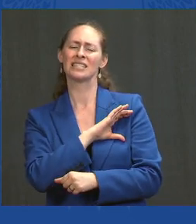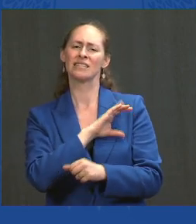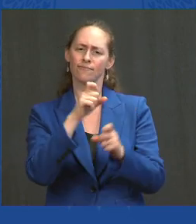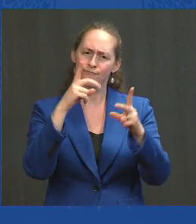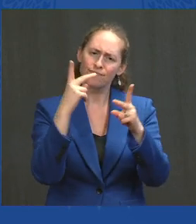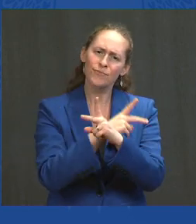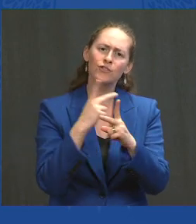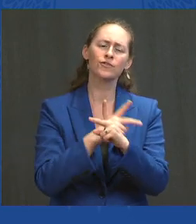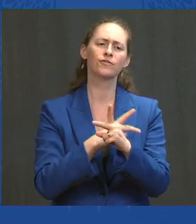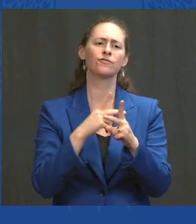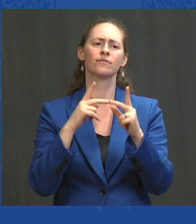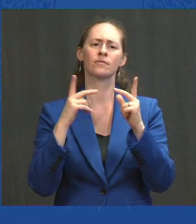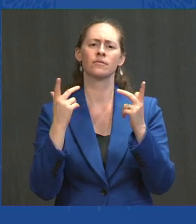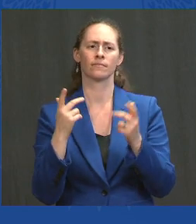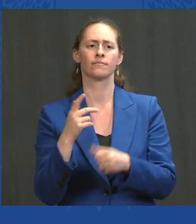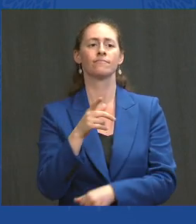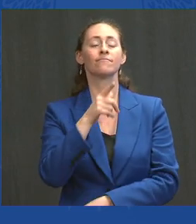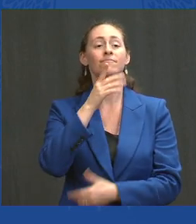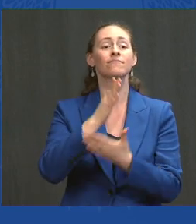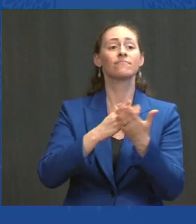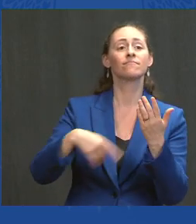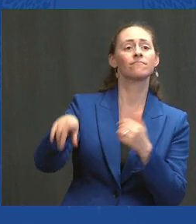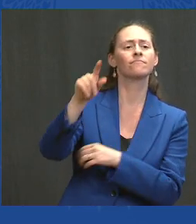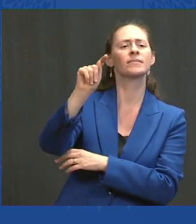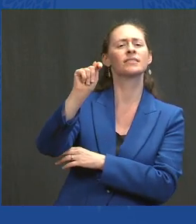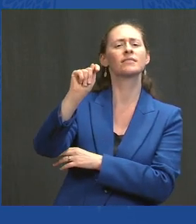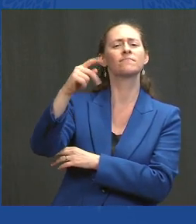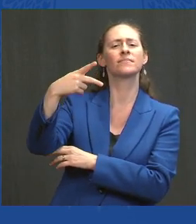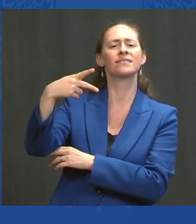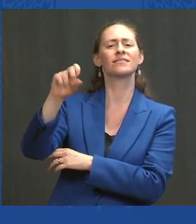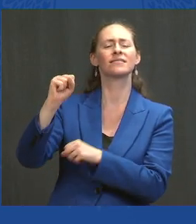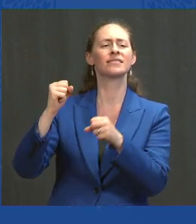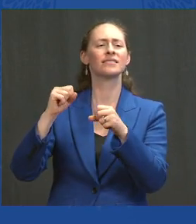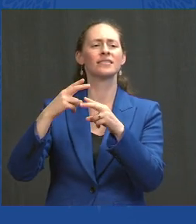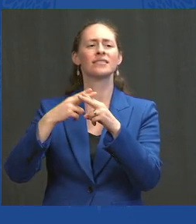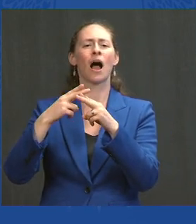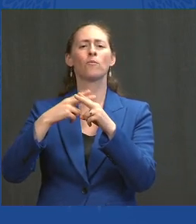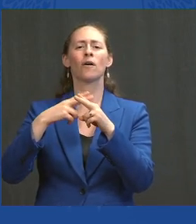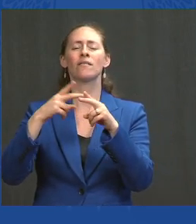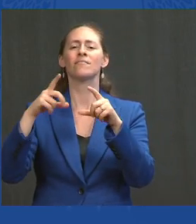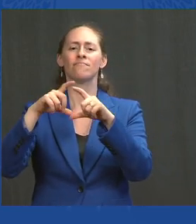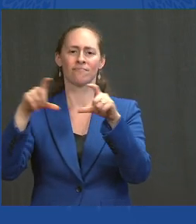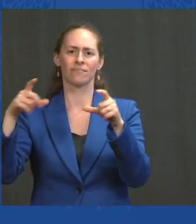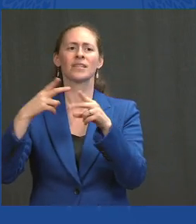TPS -- who came from countries beset by manmade and natural-made violence and disaster;